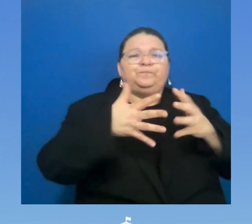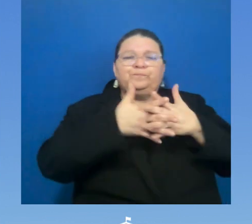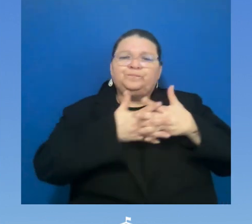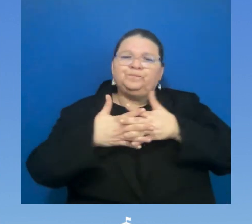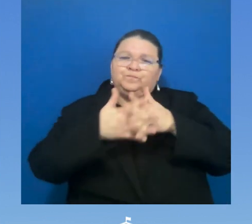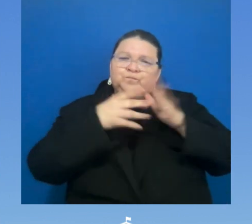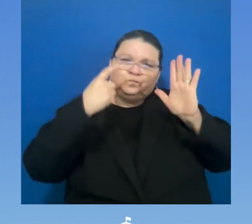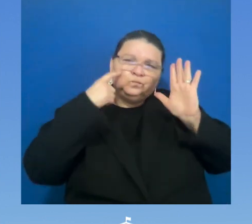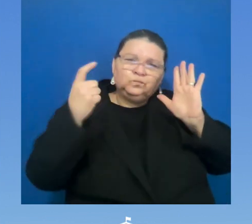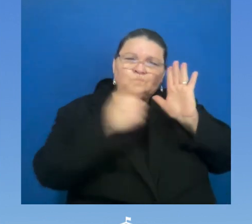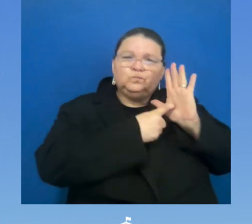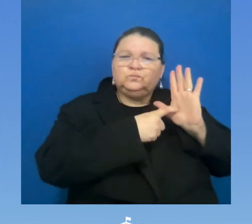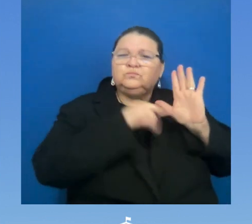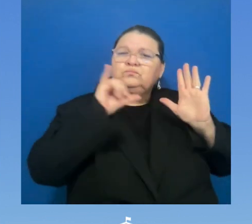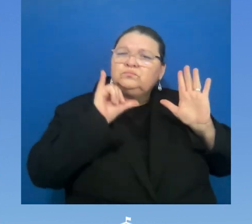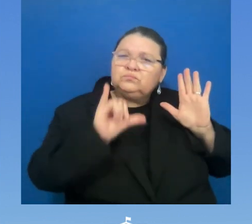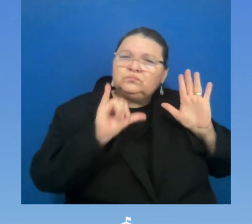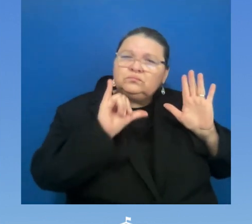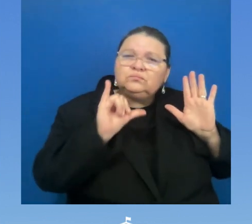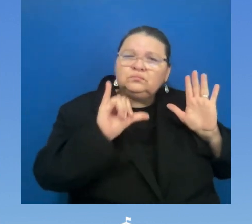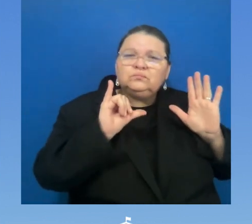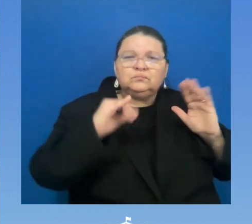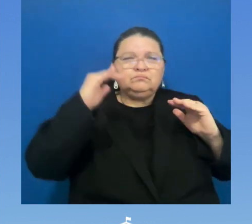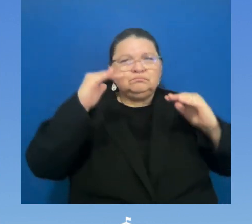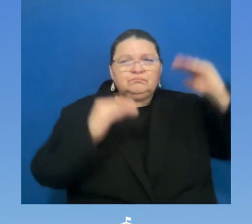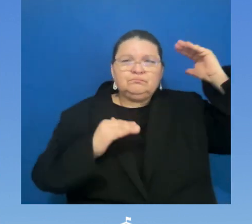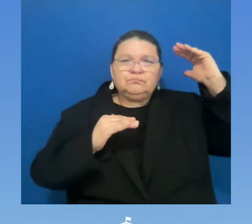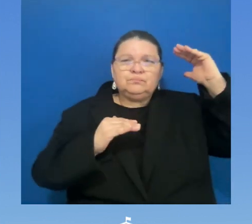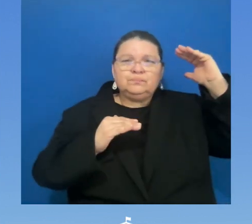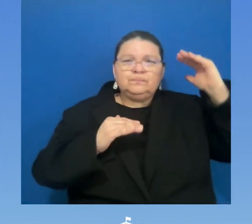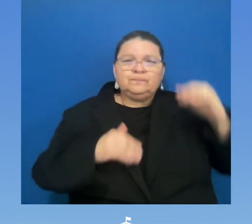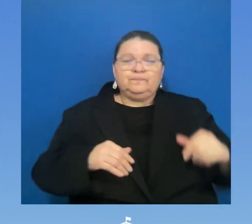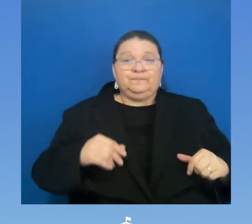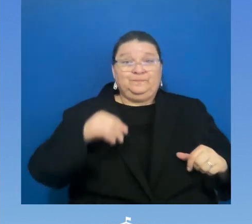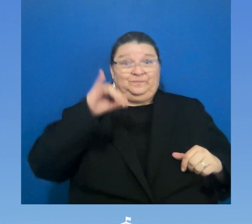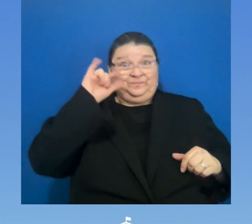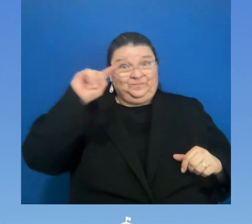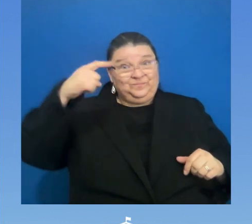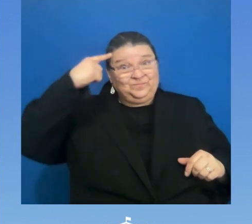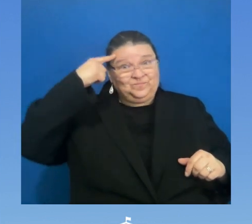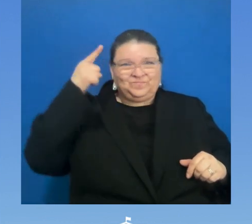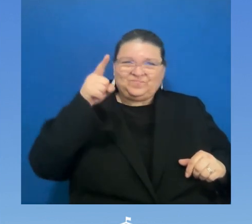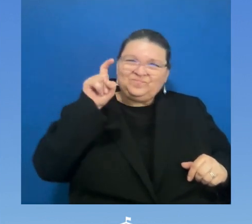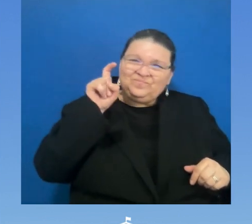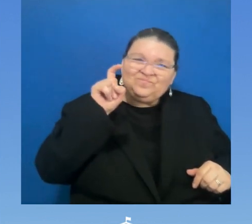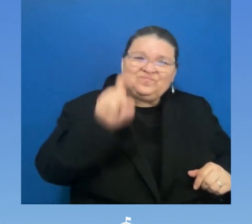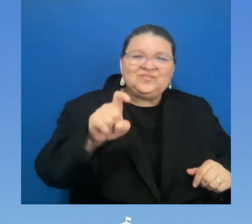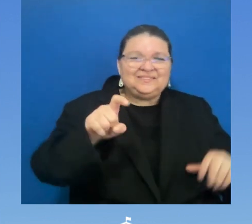and for our elected officials to take action. I'm grateful to President Biden